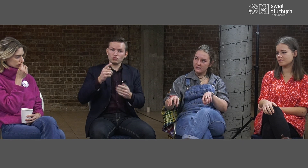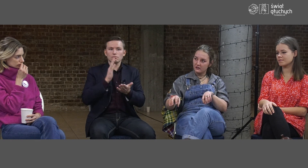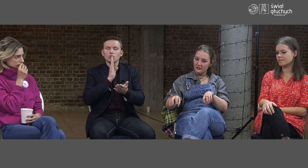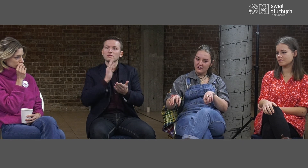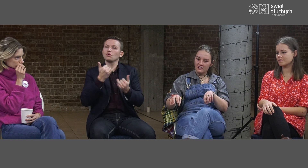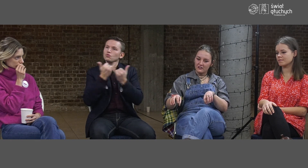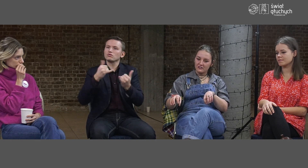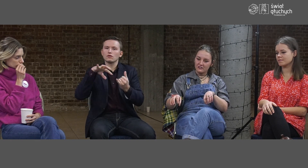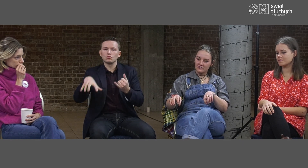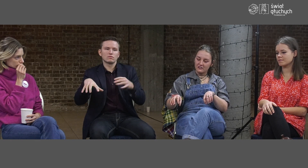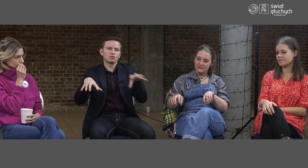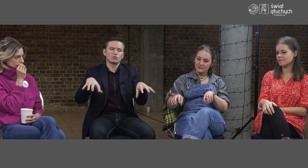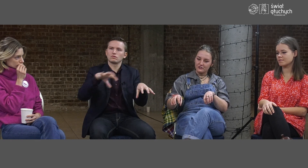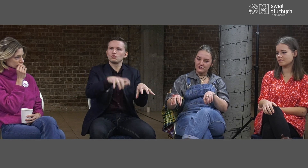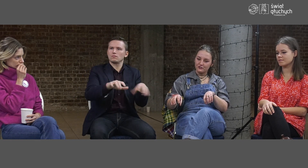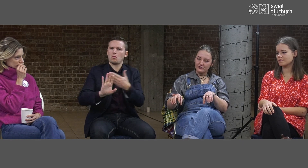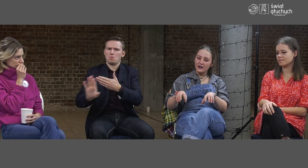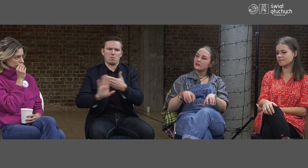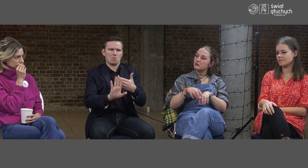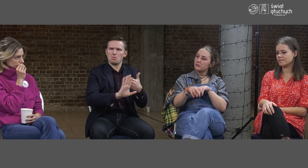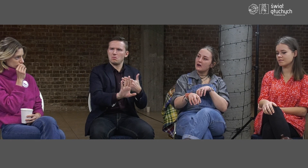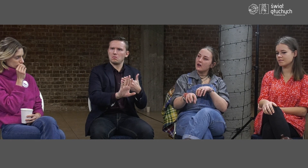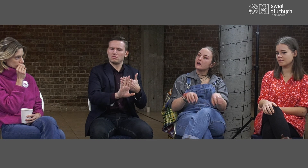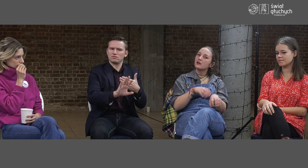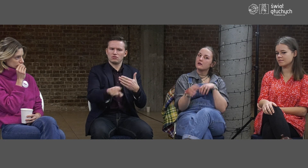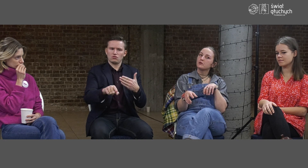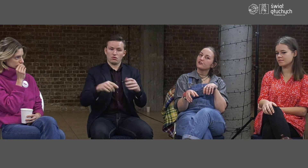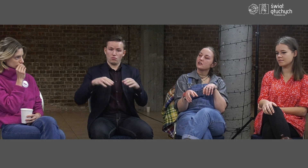and how much does that help us, and how much does it hinder us?